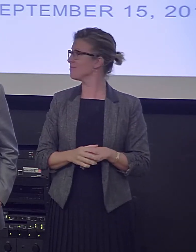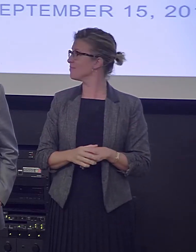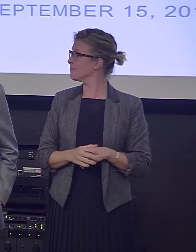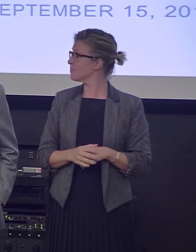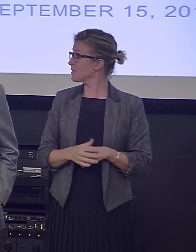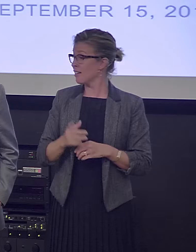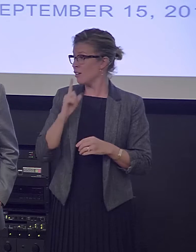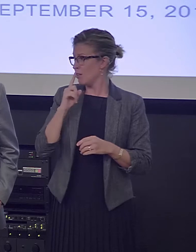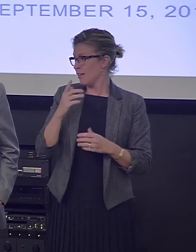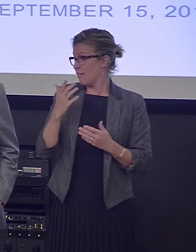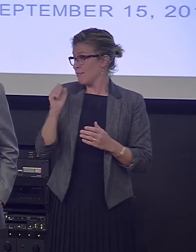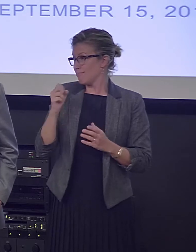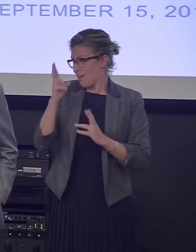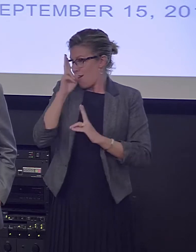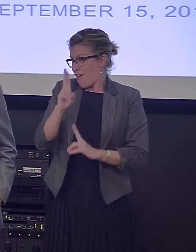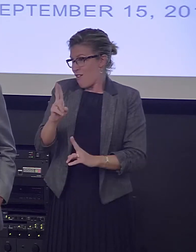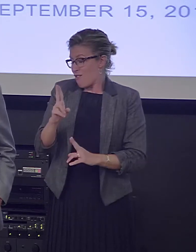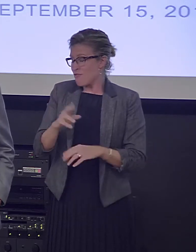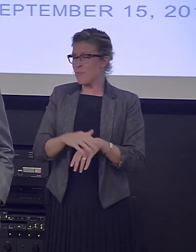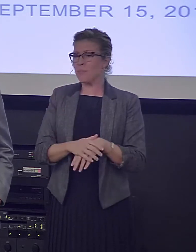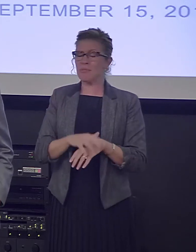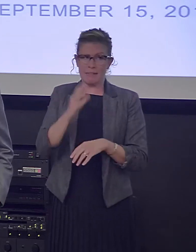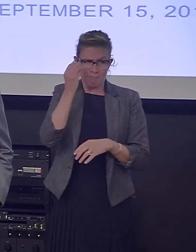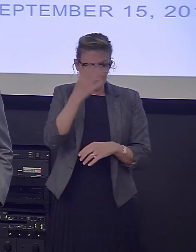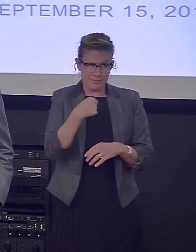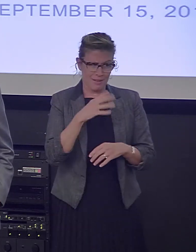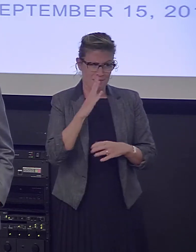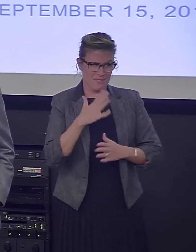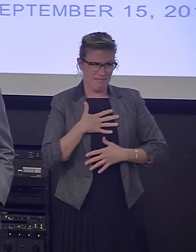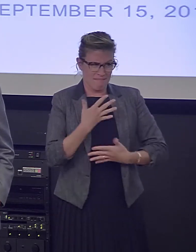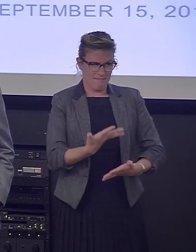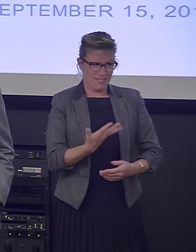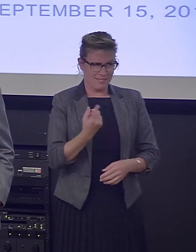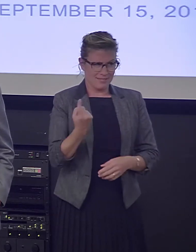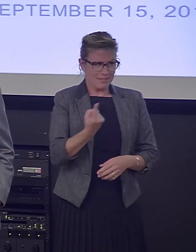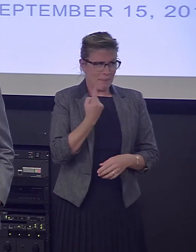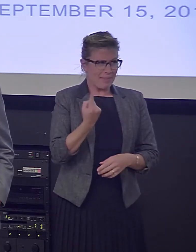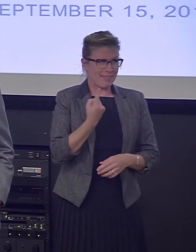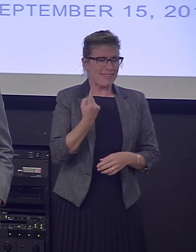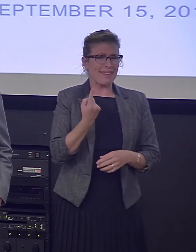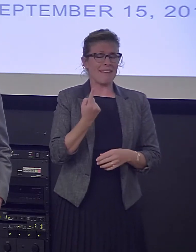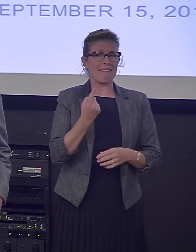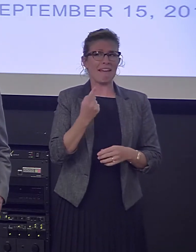It's an honor. I will admit something which is rather embarrassing.